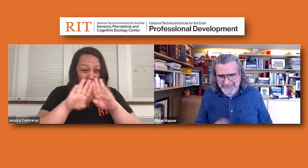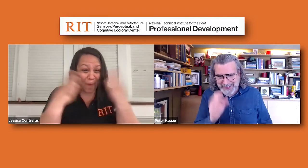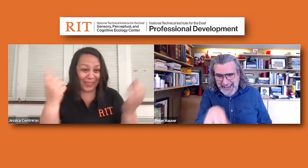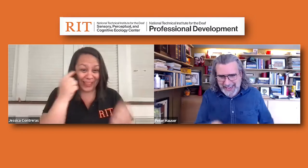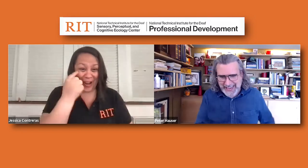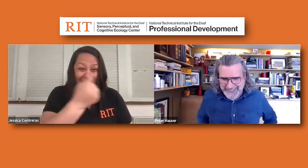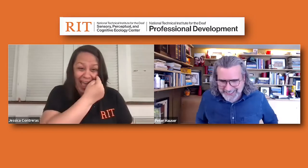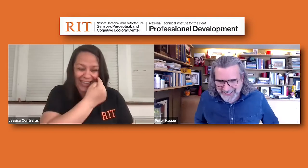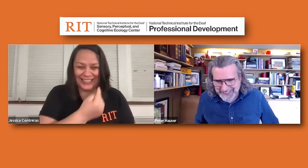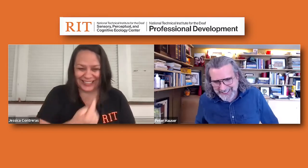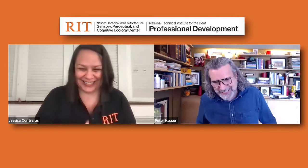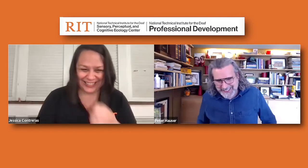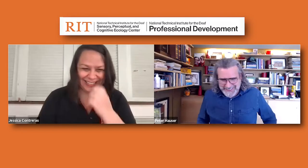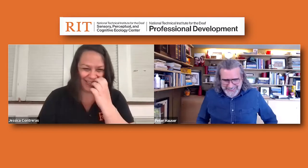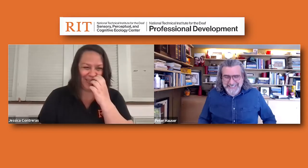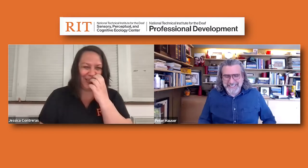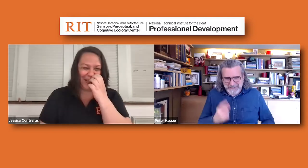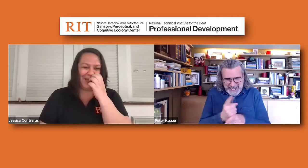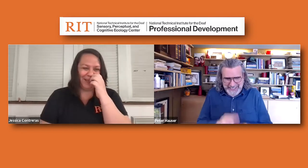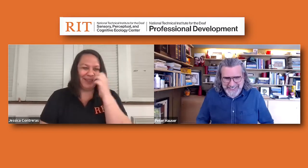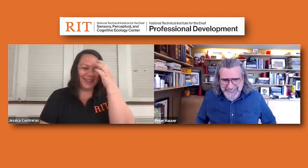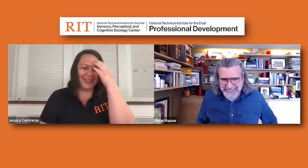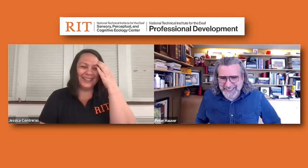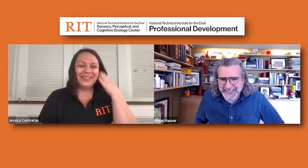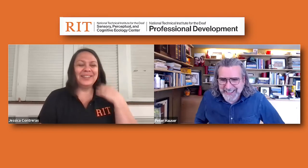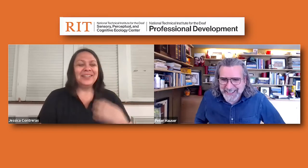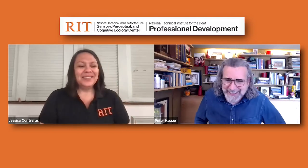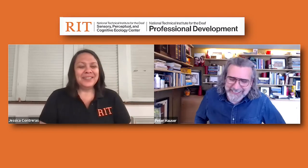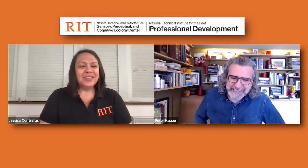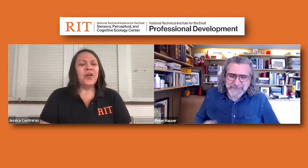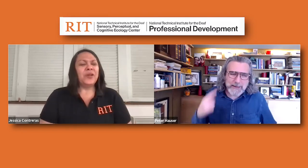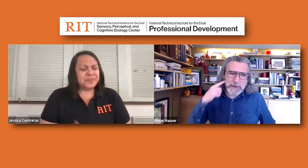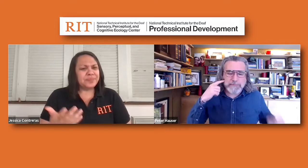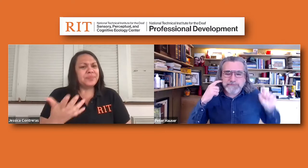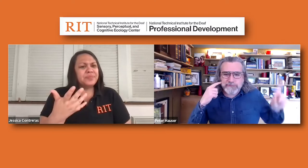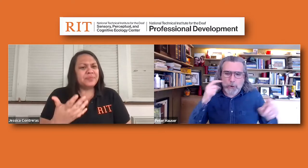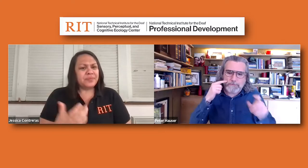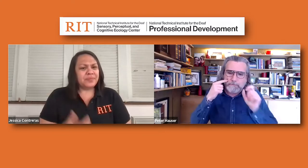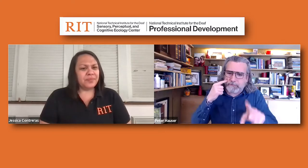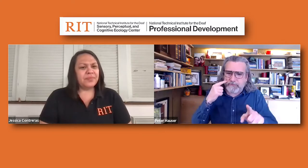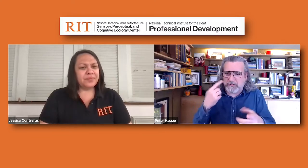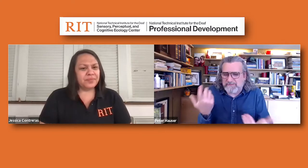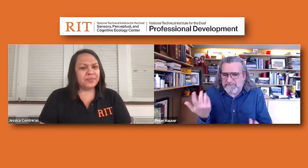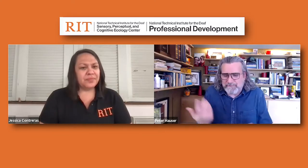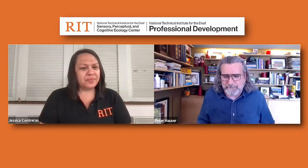Jessica: Yes, exactly. You have opened their eyes. Peter: Right, right.